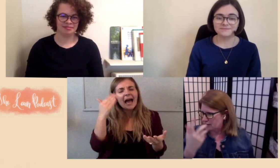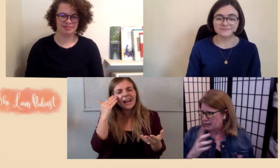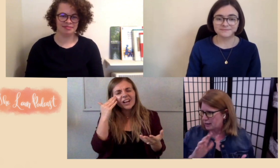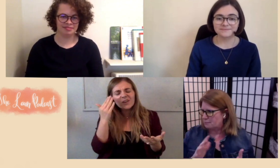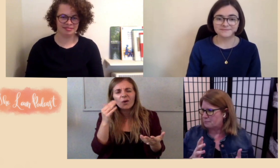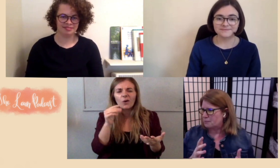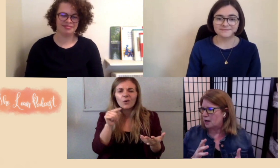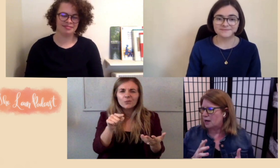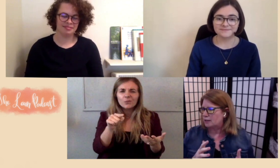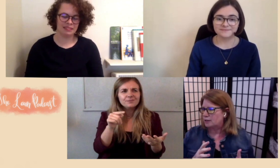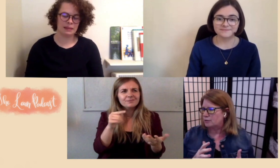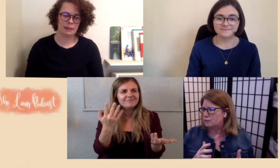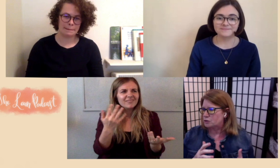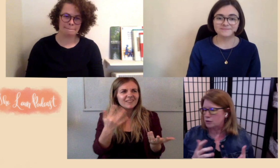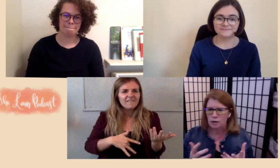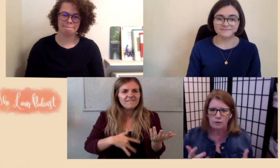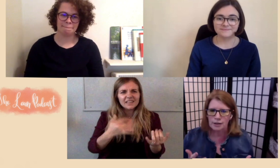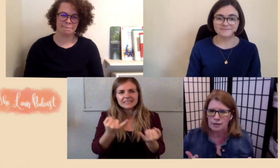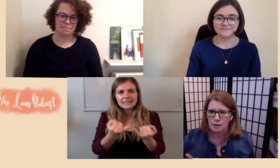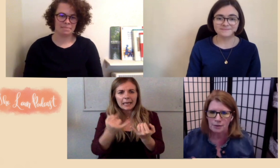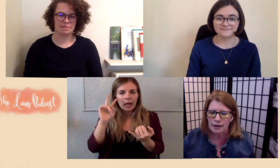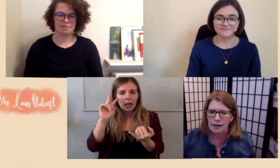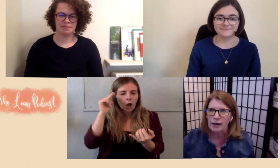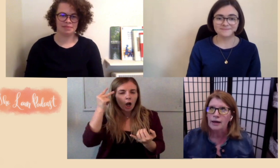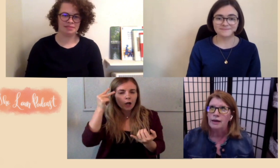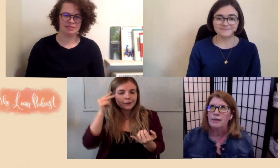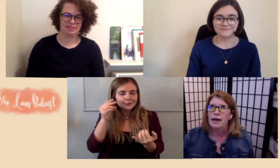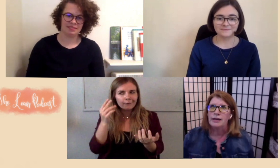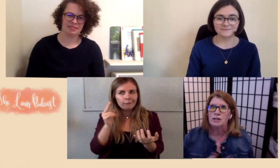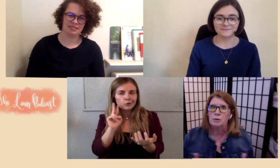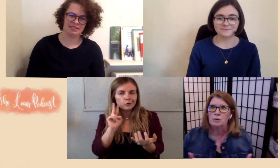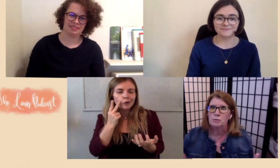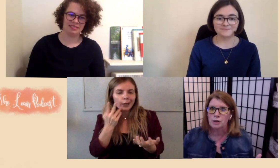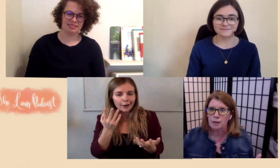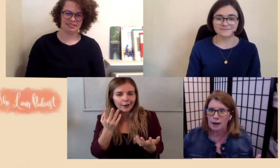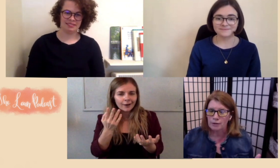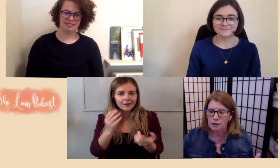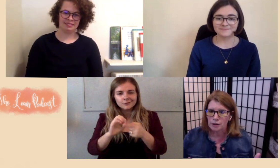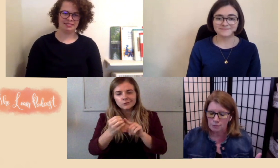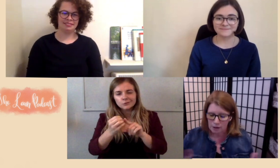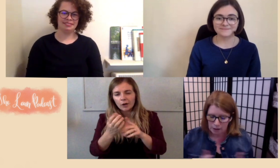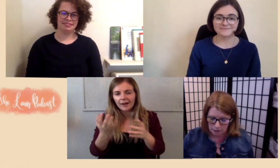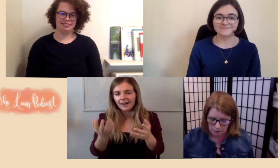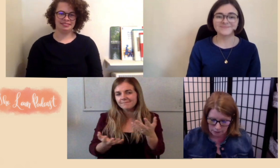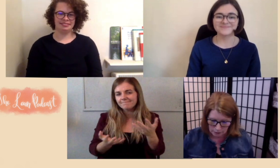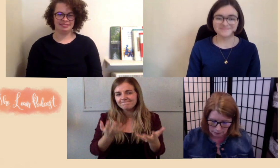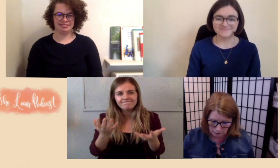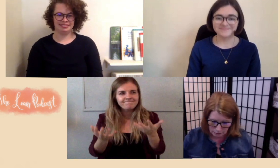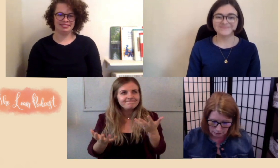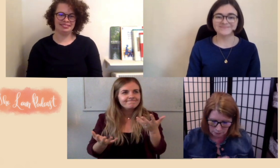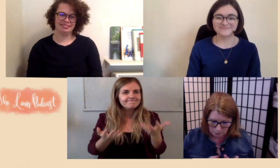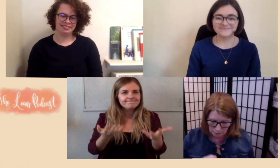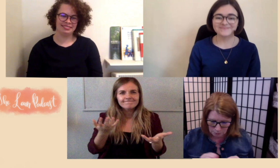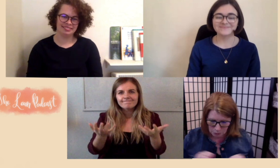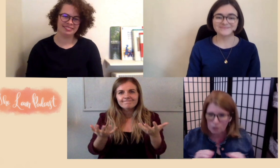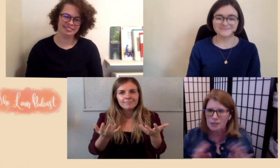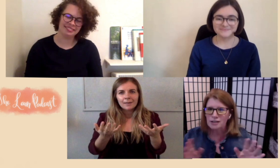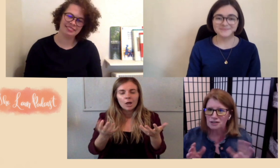But it really is, if you do focus on some of these ideas about, this isn't personal,